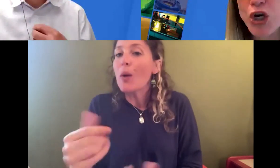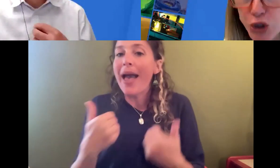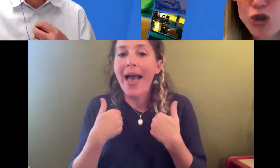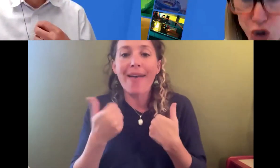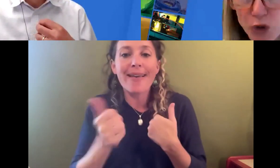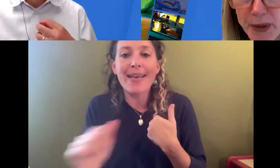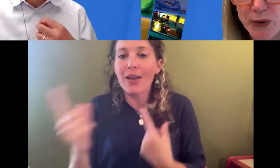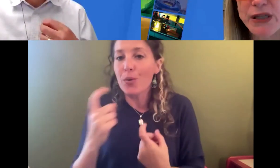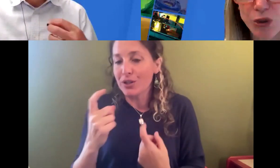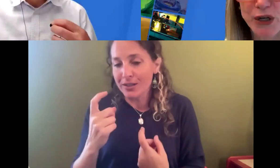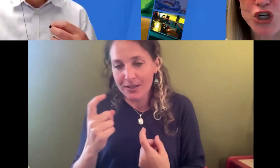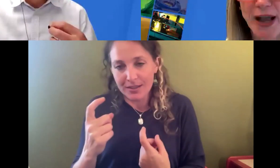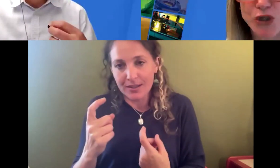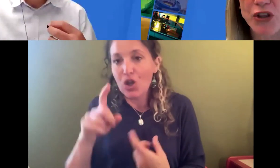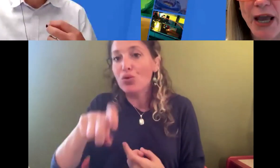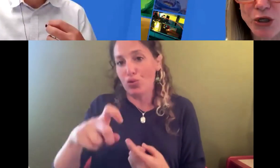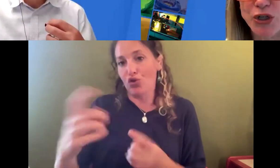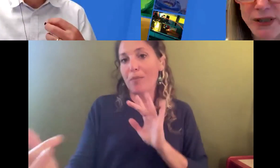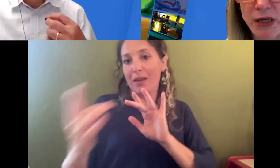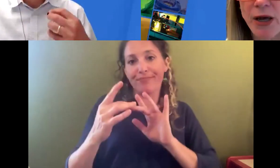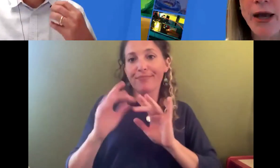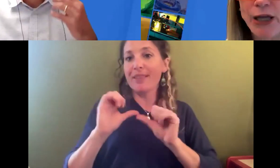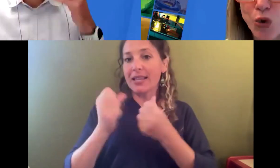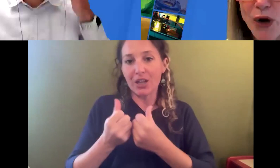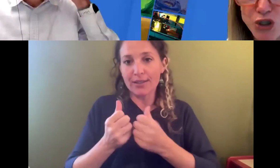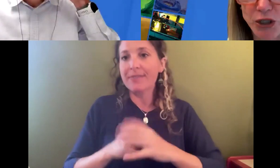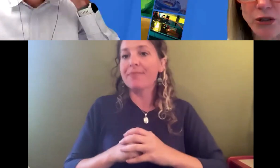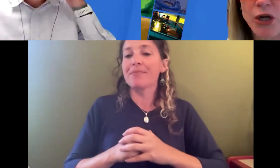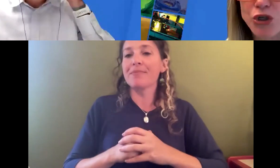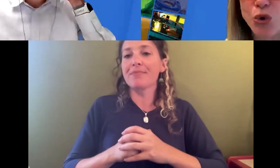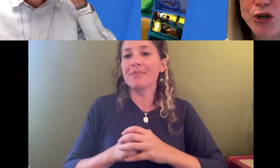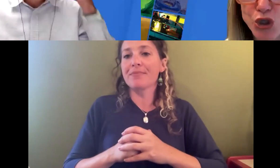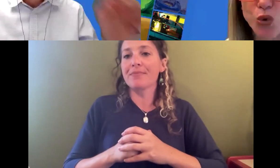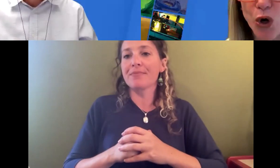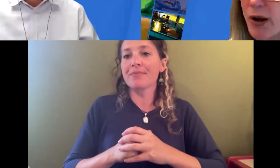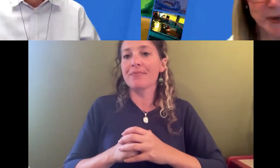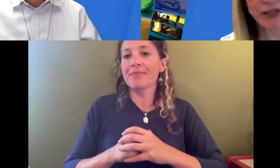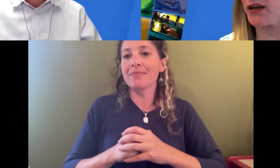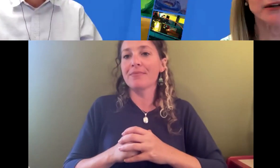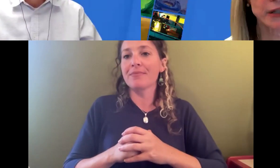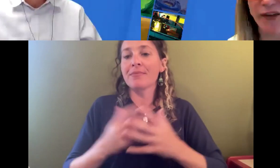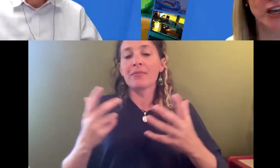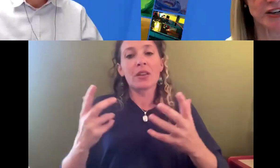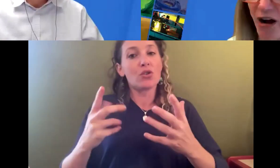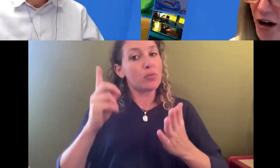you should be reaching out to the agency in question to ensure because NSF cannot